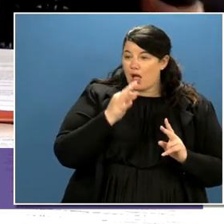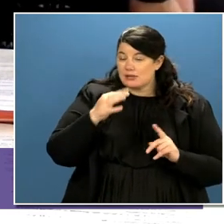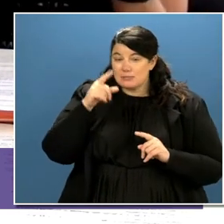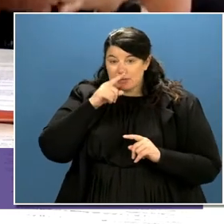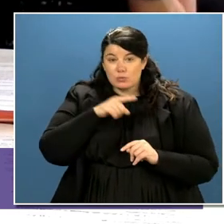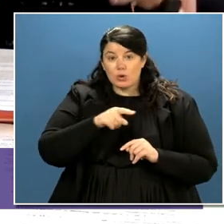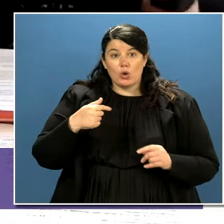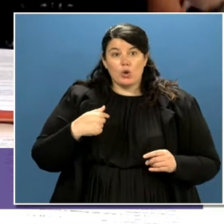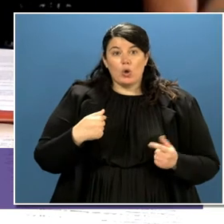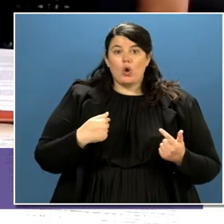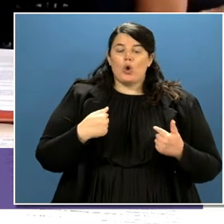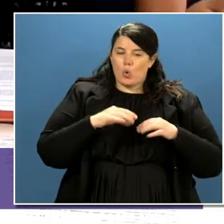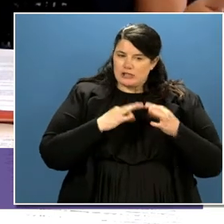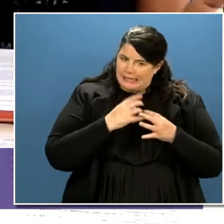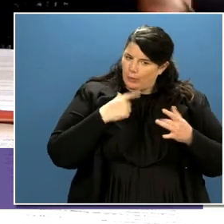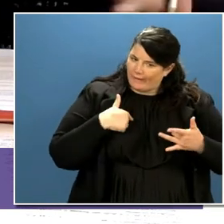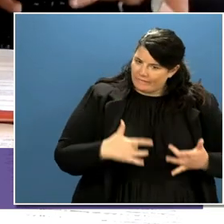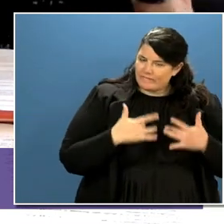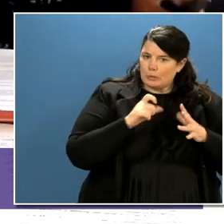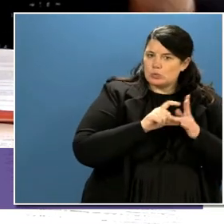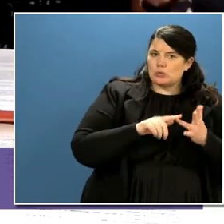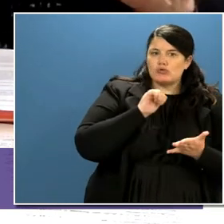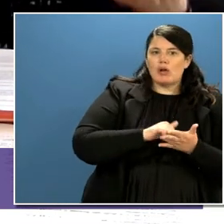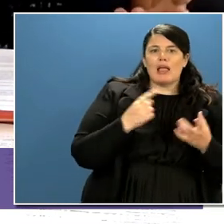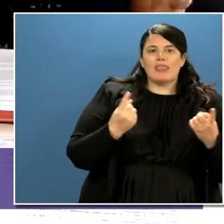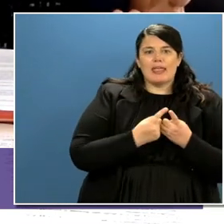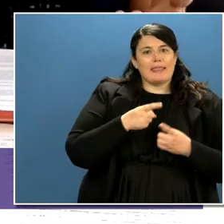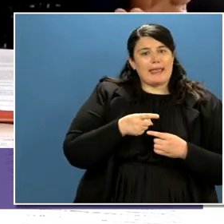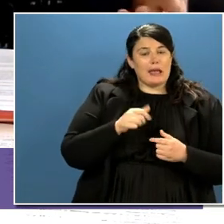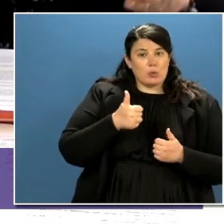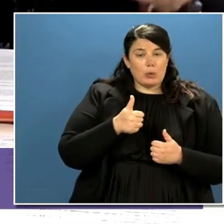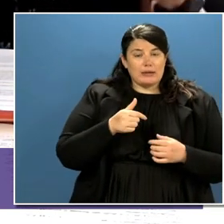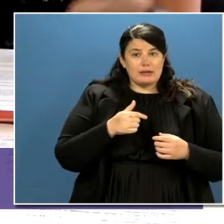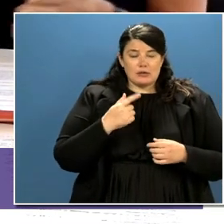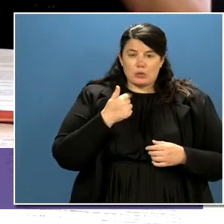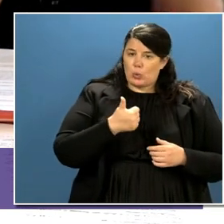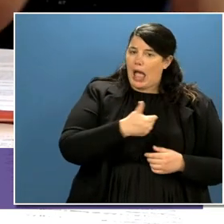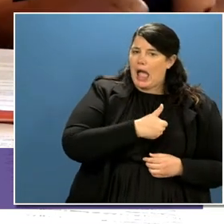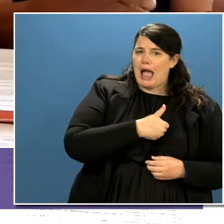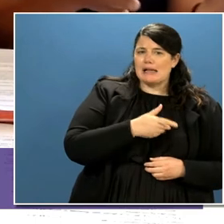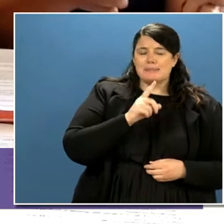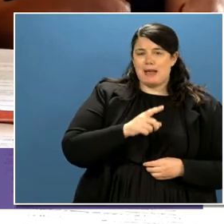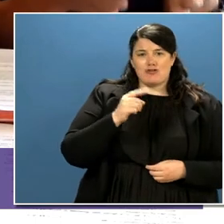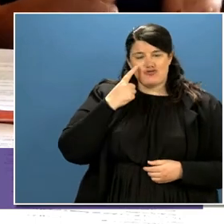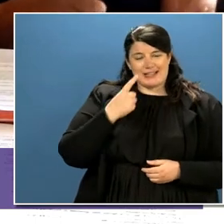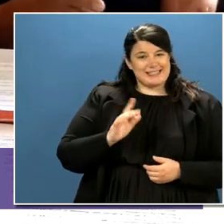"We felt we did the right thing", and they did it with good intent, but they hadn't realised that having a conversation with